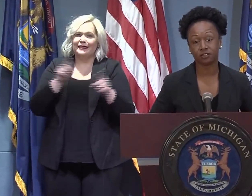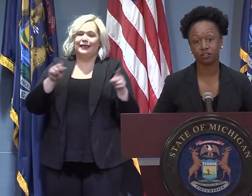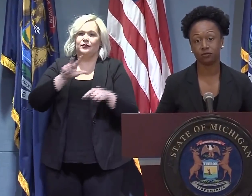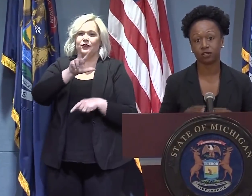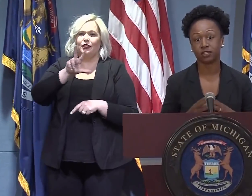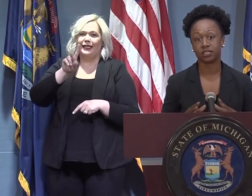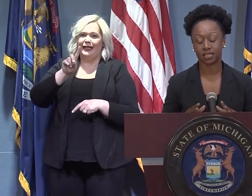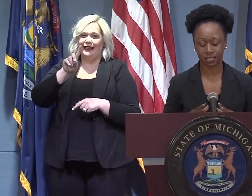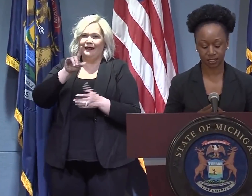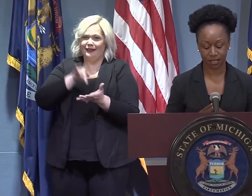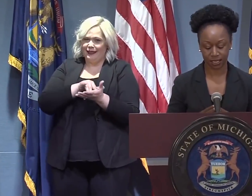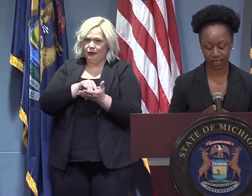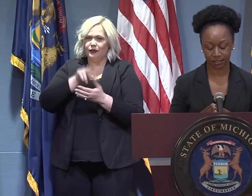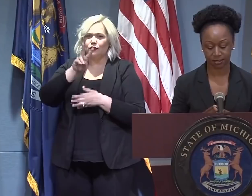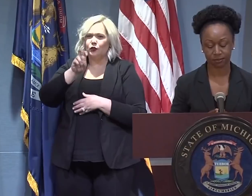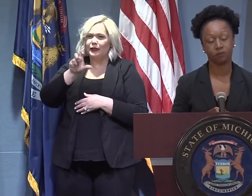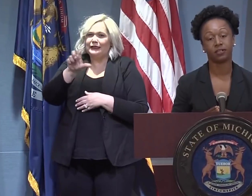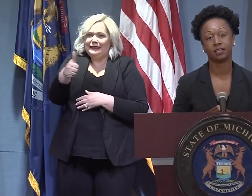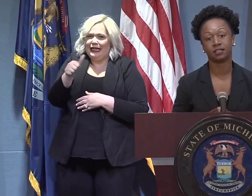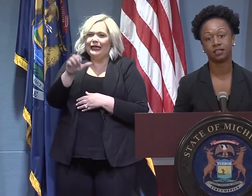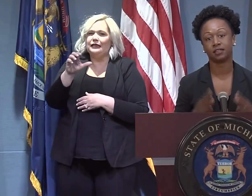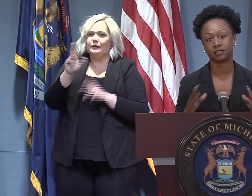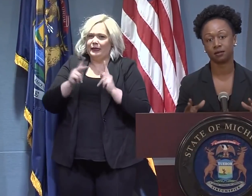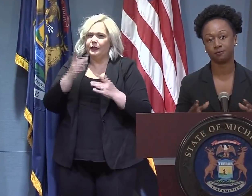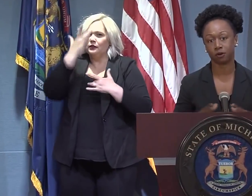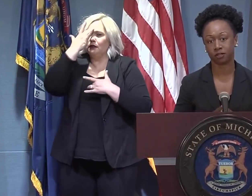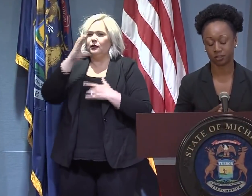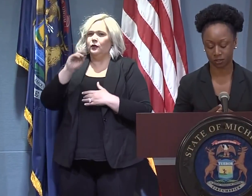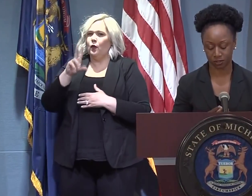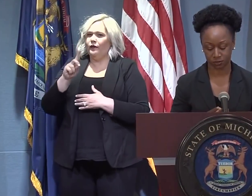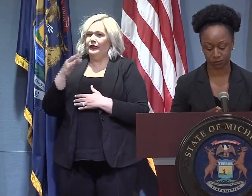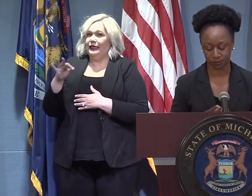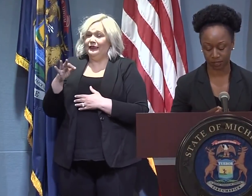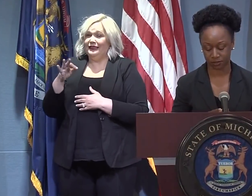THANK YOU, GOVERNOR.